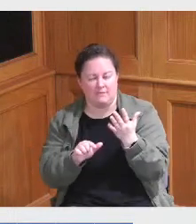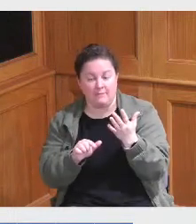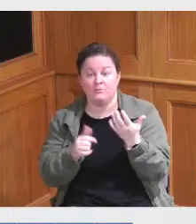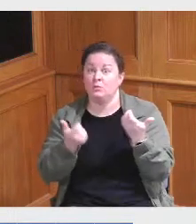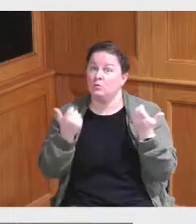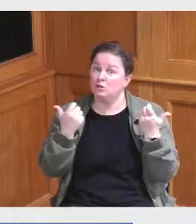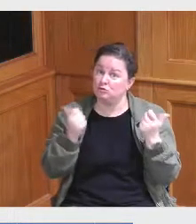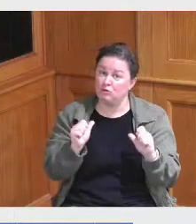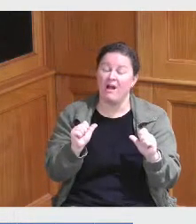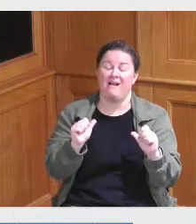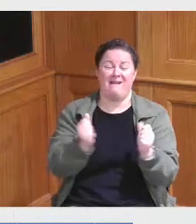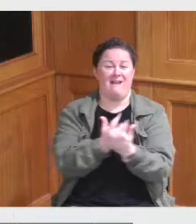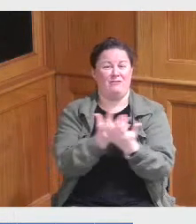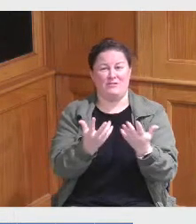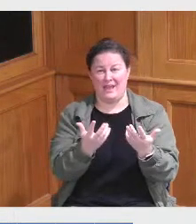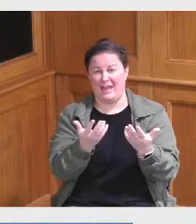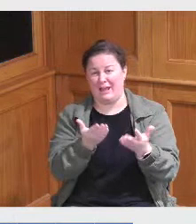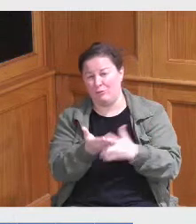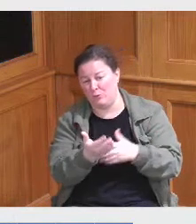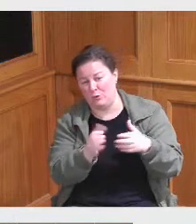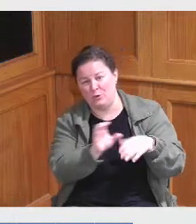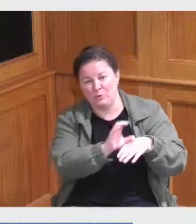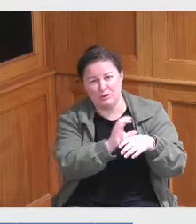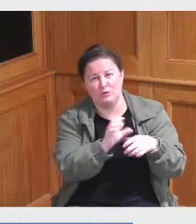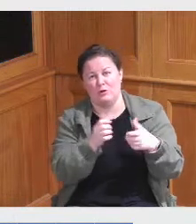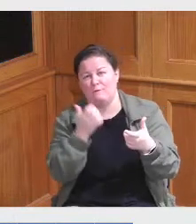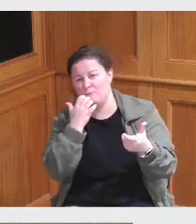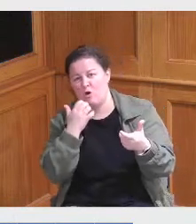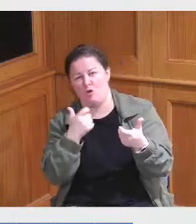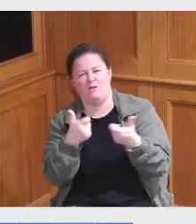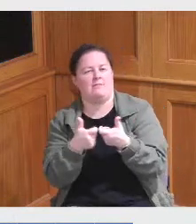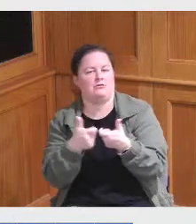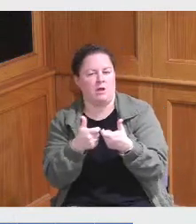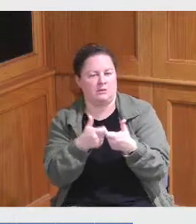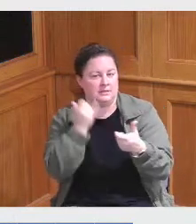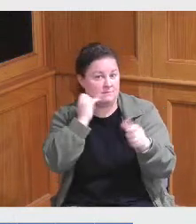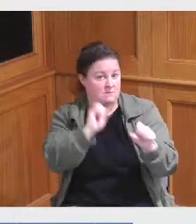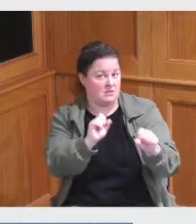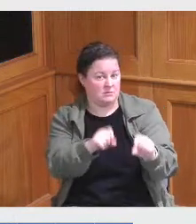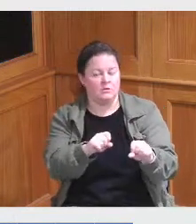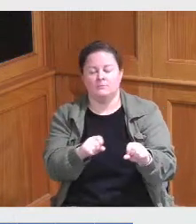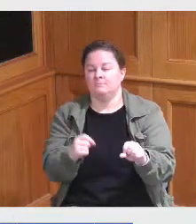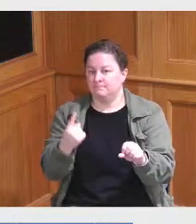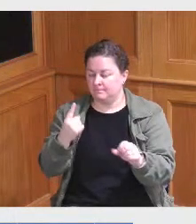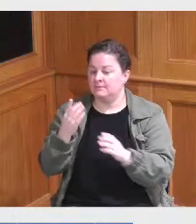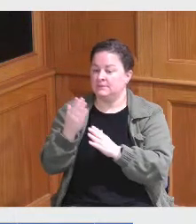if we can but we also know that some of our some of our youth and some of our caregivers